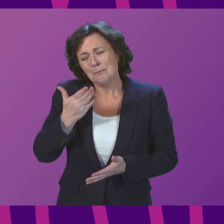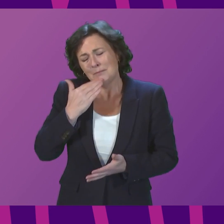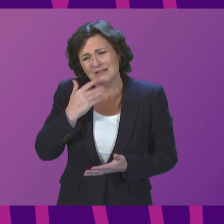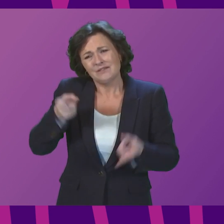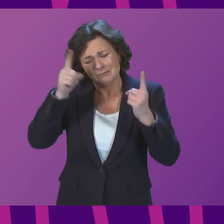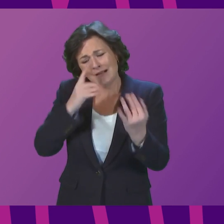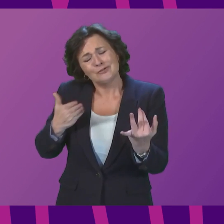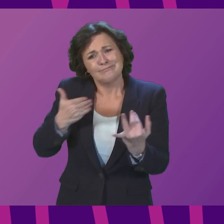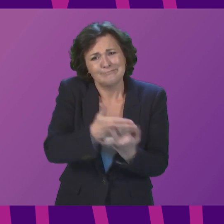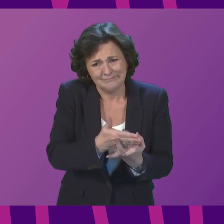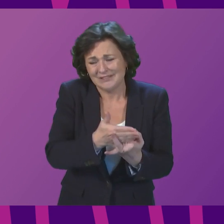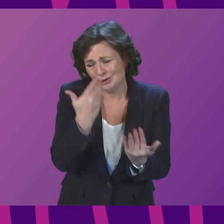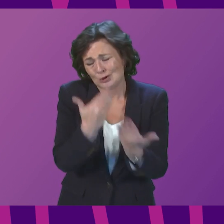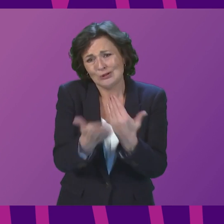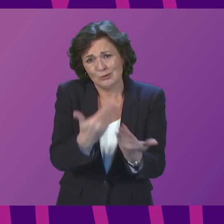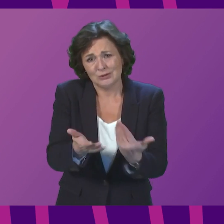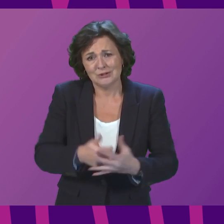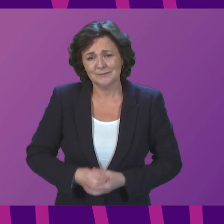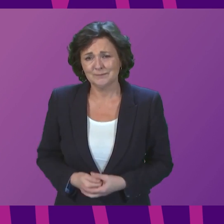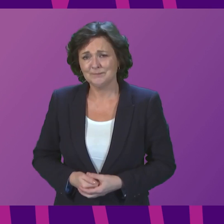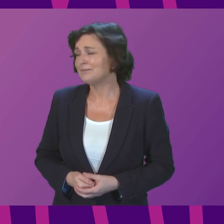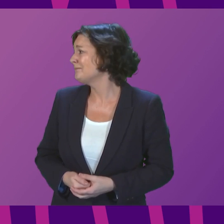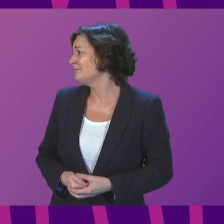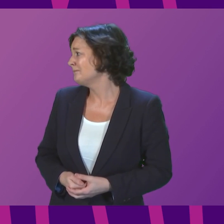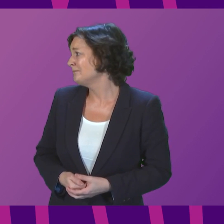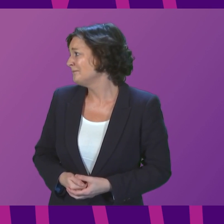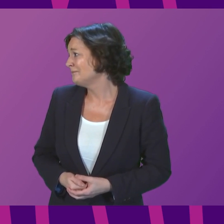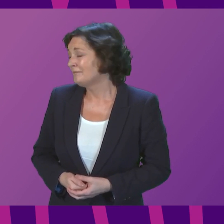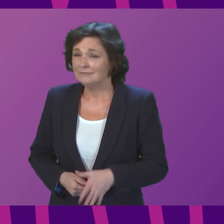There is no need to intervene, because that work is being taken forward.